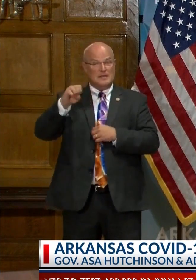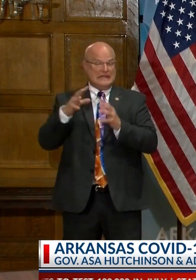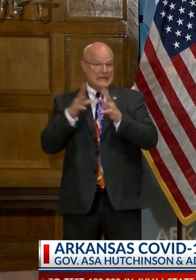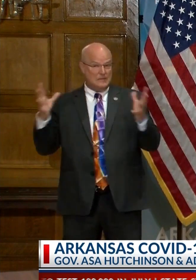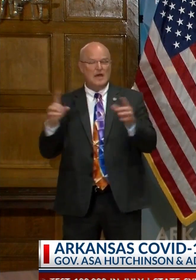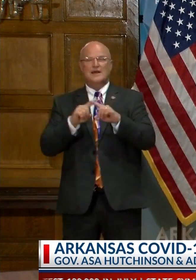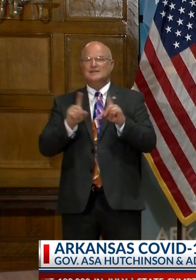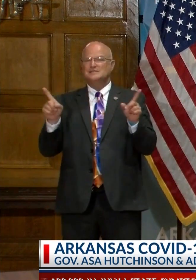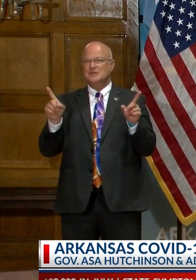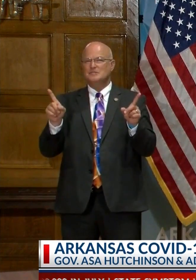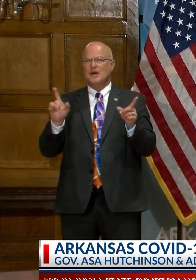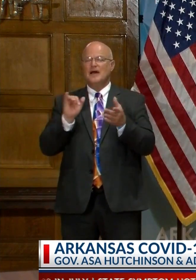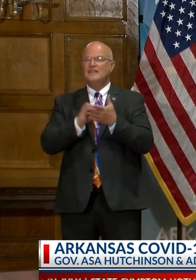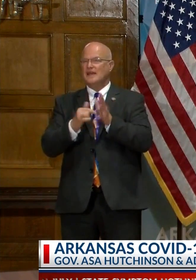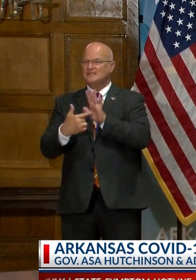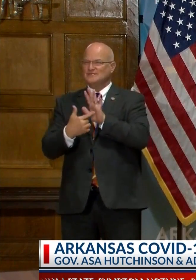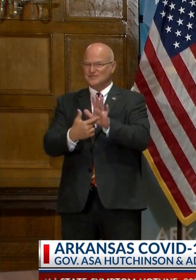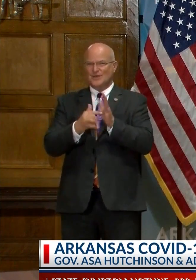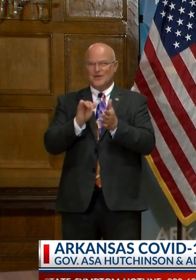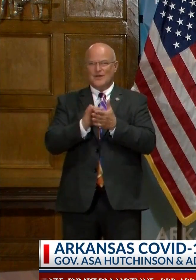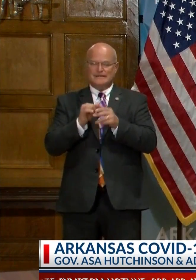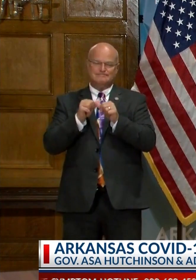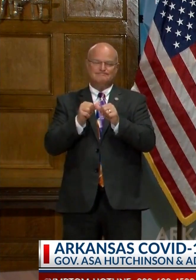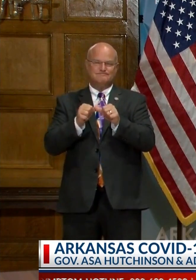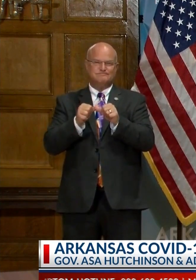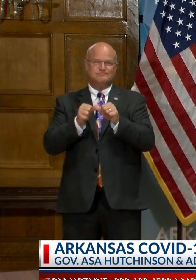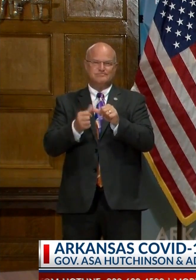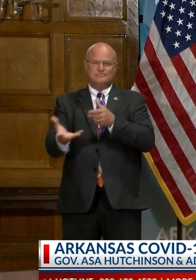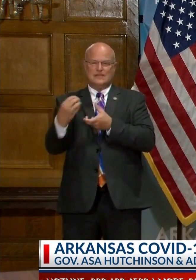BASED UPON OUR STATES PROCUREMENT EFFORTS AND HAVE RECEIVED OVER 10,000 N95 MASKS ALSO FROM FEMA.